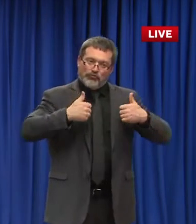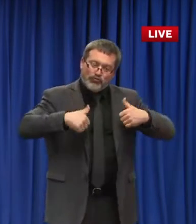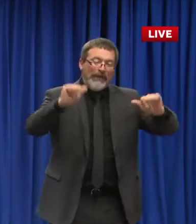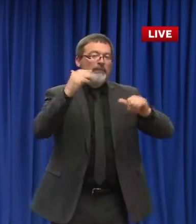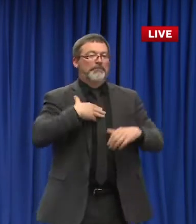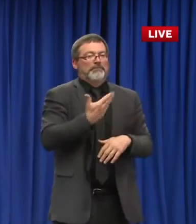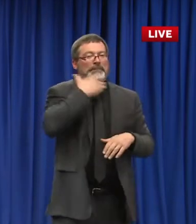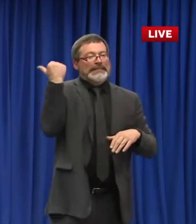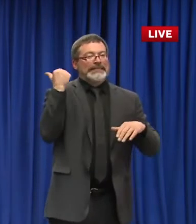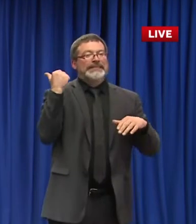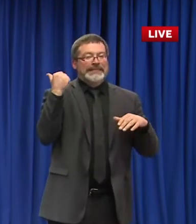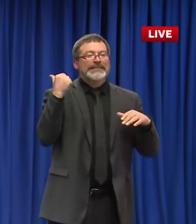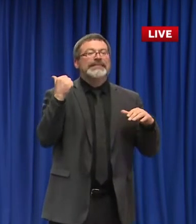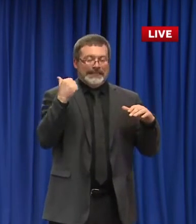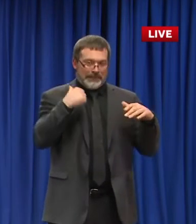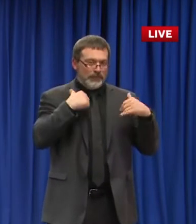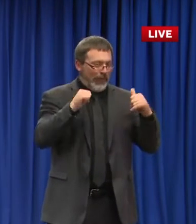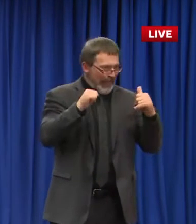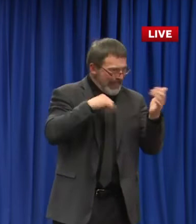AS MANY OF THE BUSINESSES AS WE COULD.